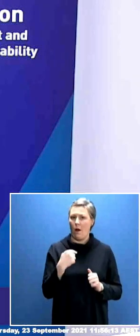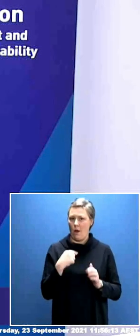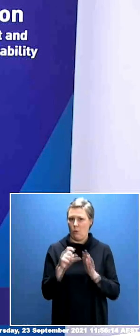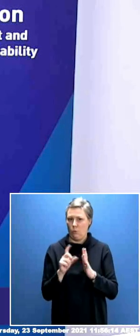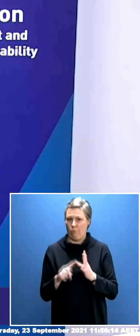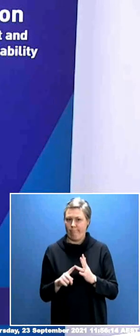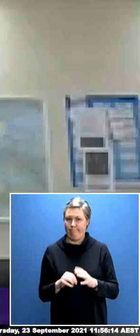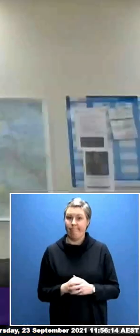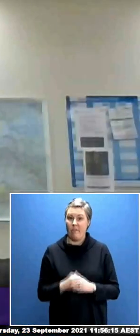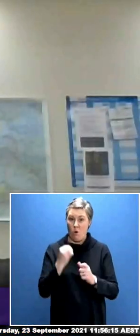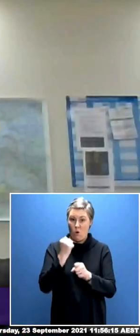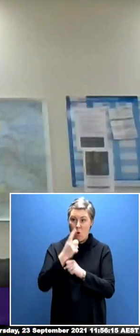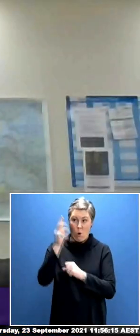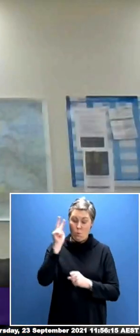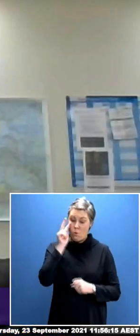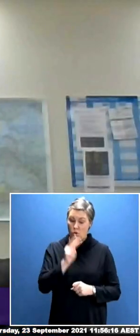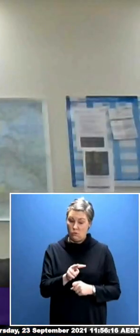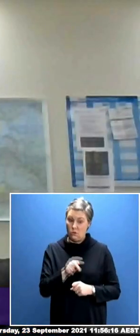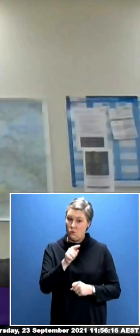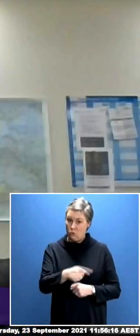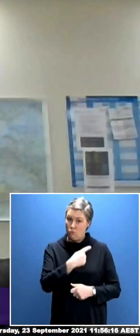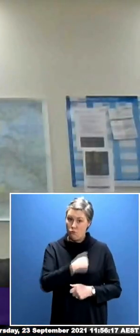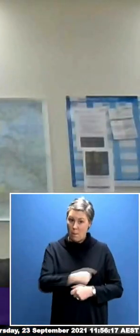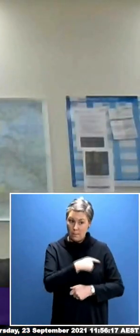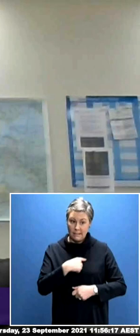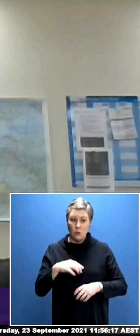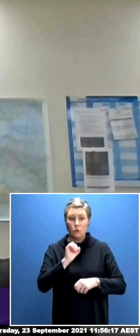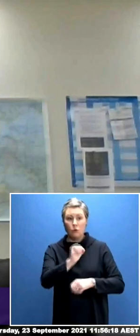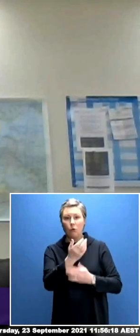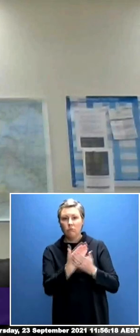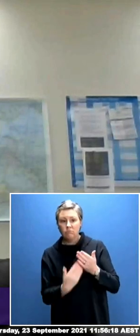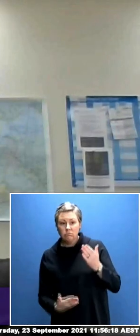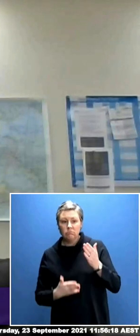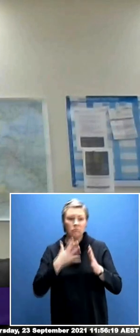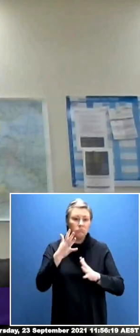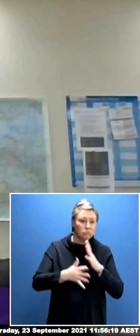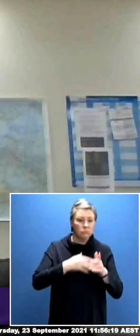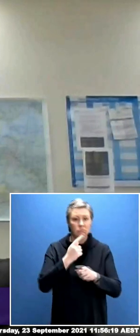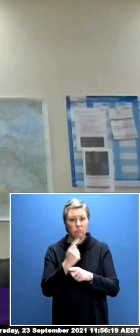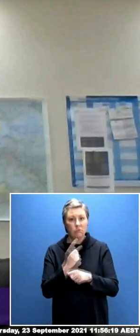Do you swear by Almighty God that the evidence you shall give will be the truth, the whole truth and nothing but the truth?